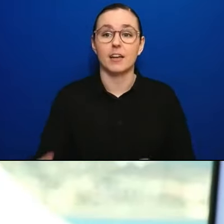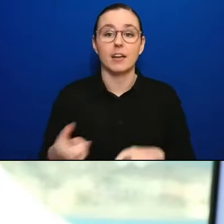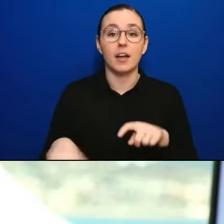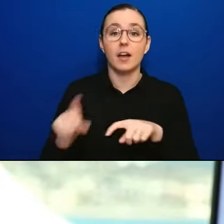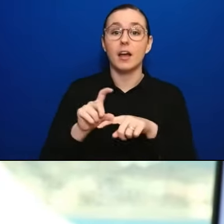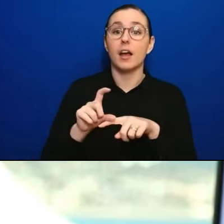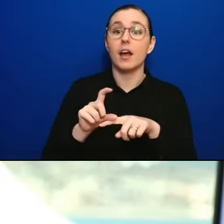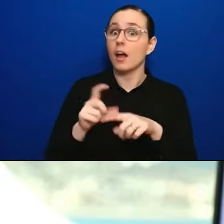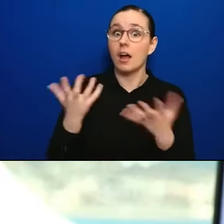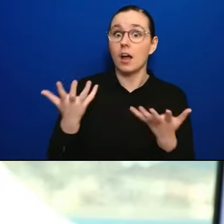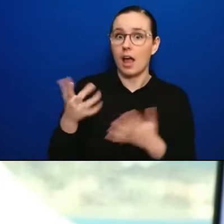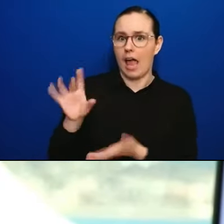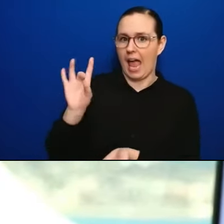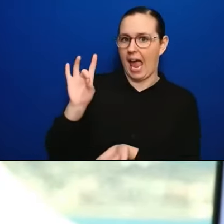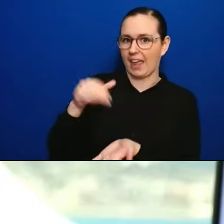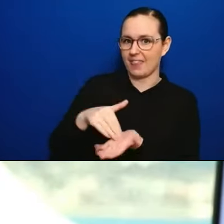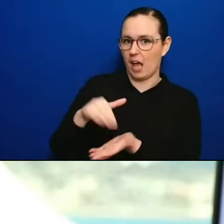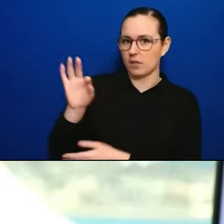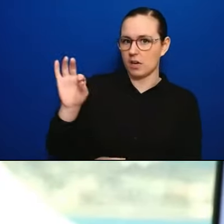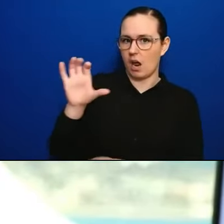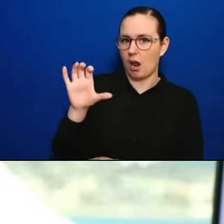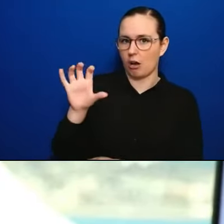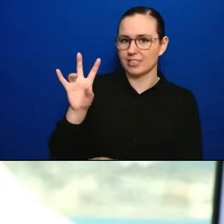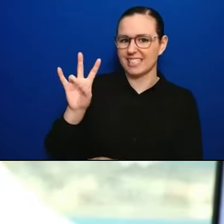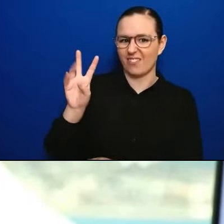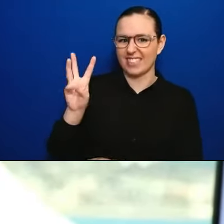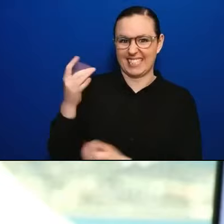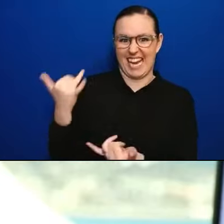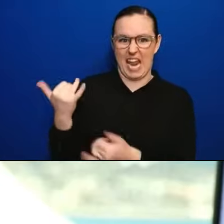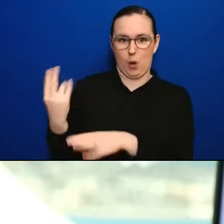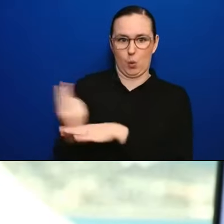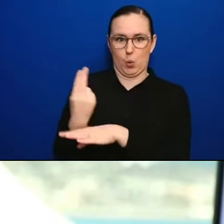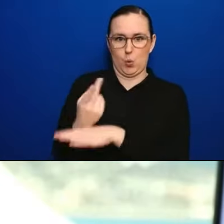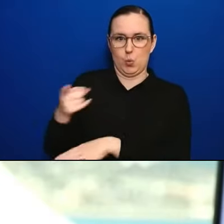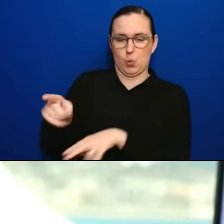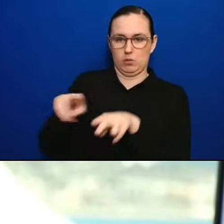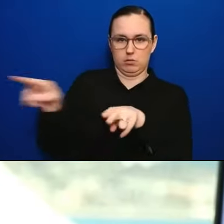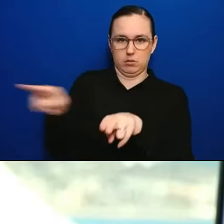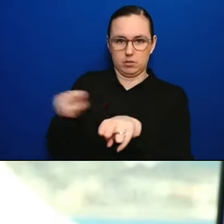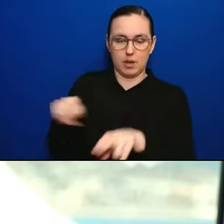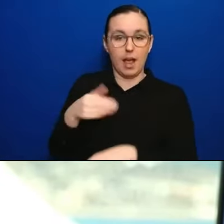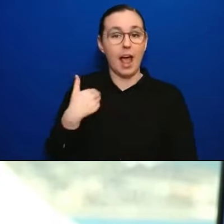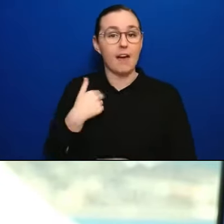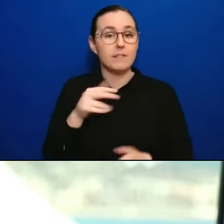base beds in our system today.